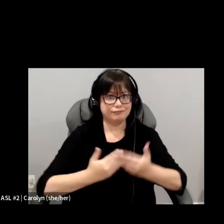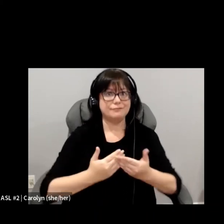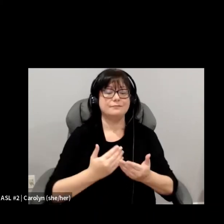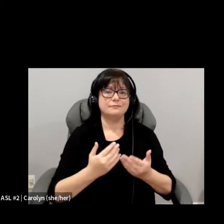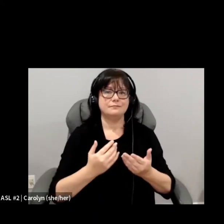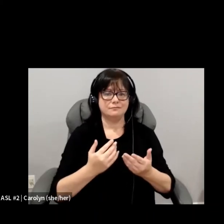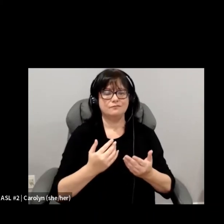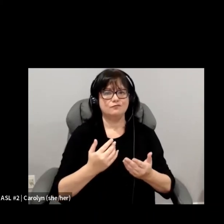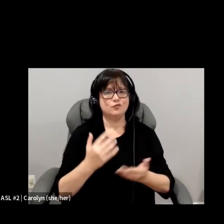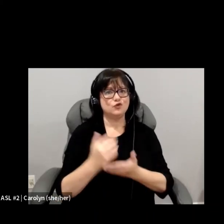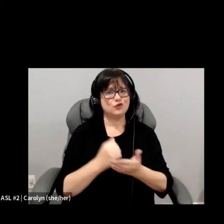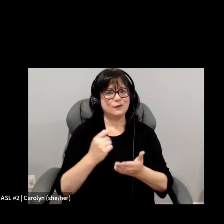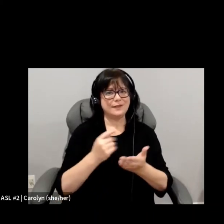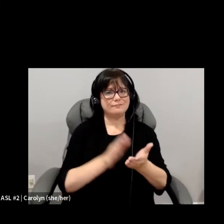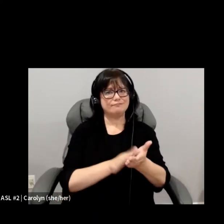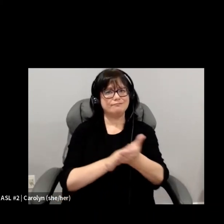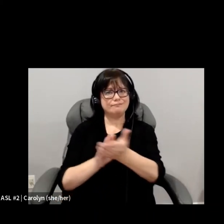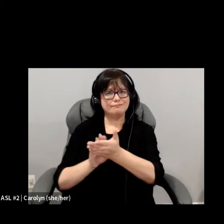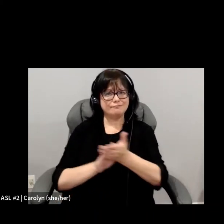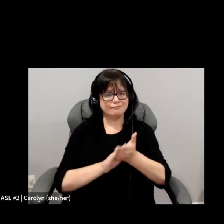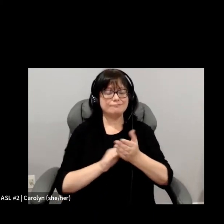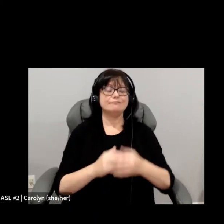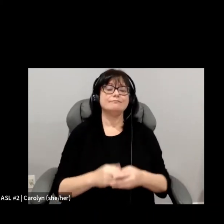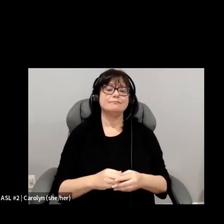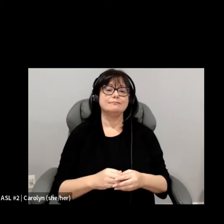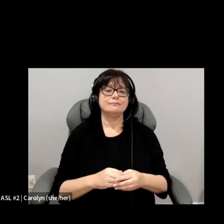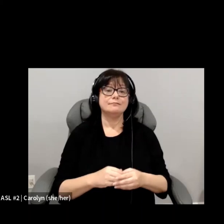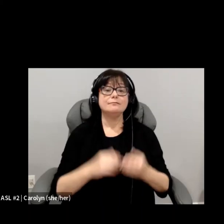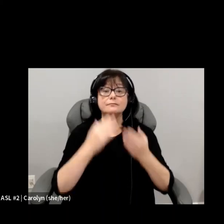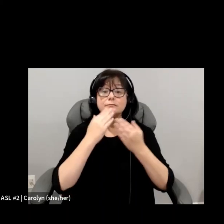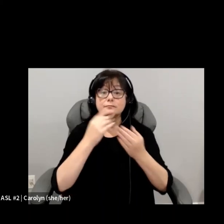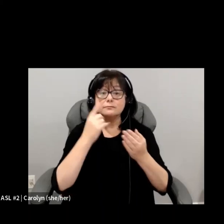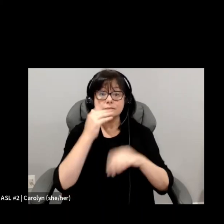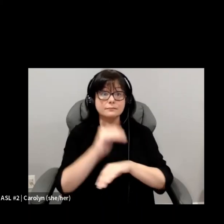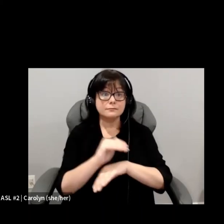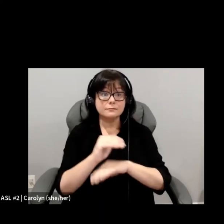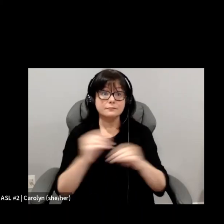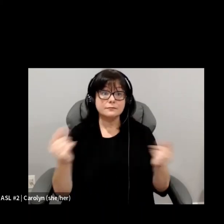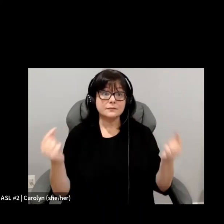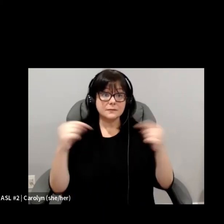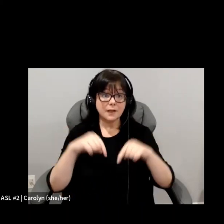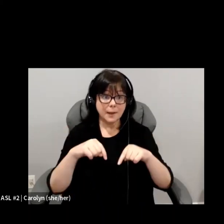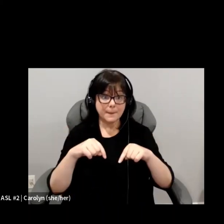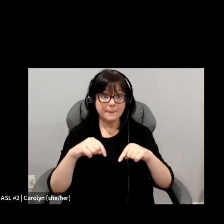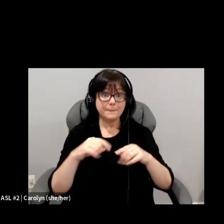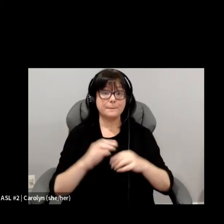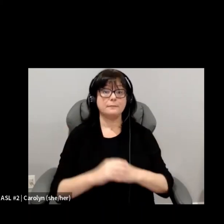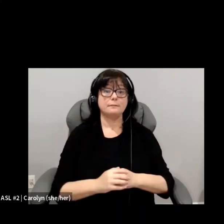I WOULD LIKE TO THANK YOU ALL FOR COMING OUT THIS EVENING AND TAKING TIME OUT OF YOUR BUSY